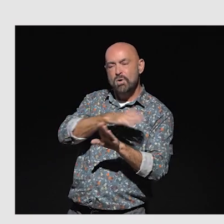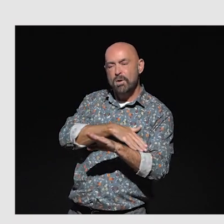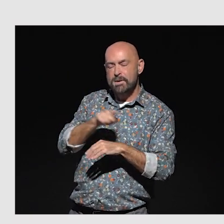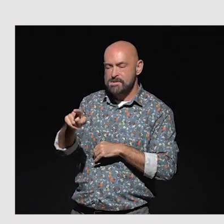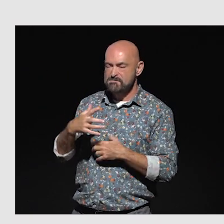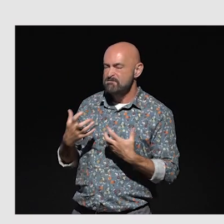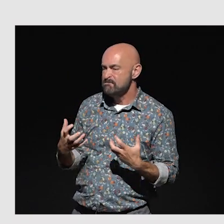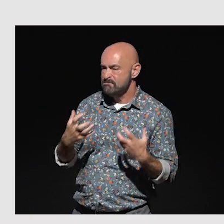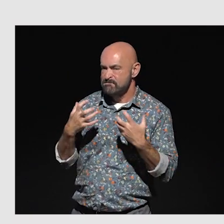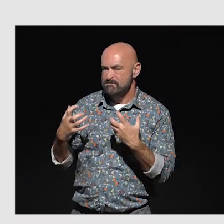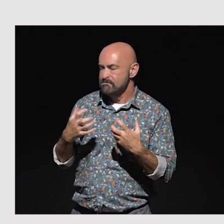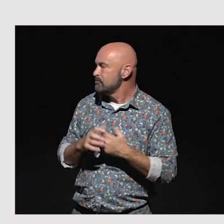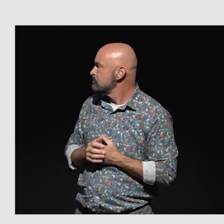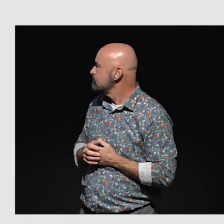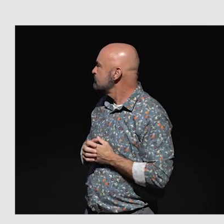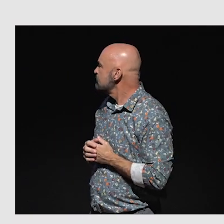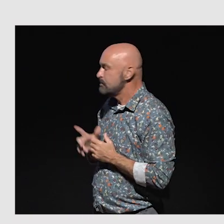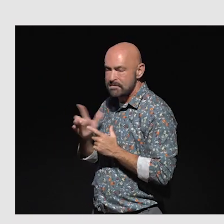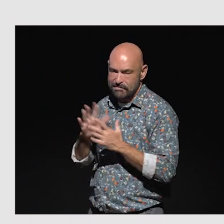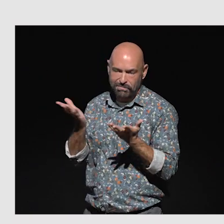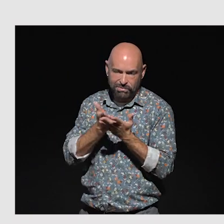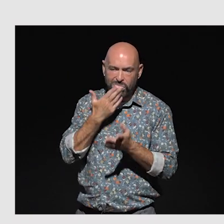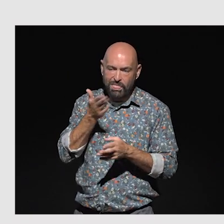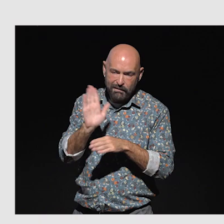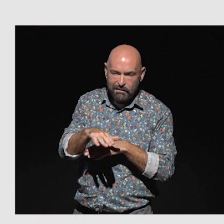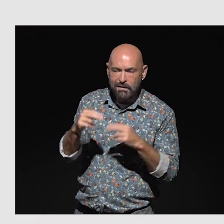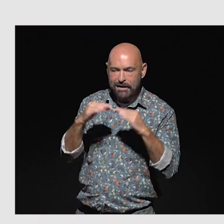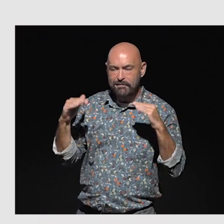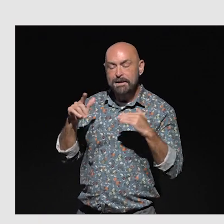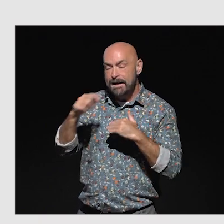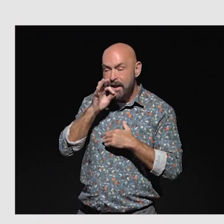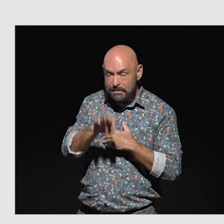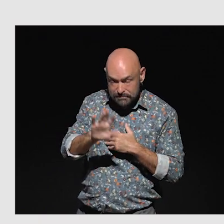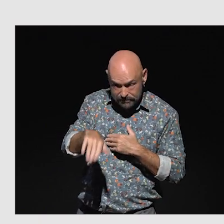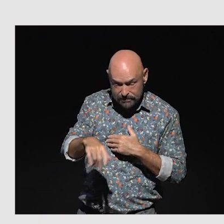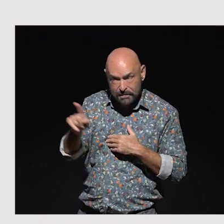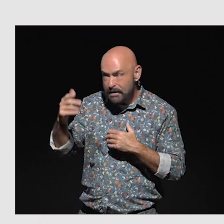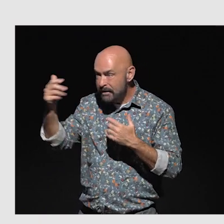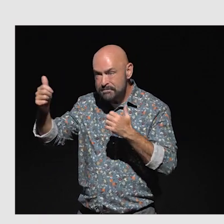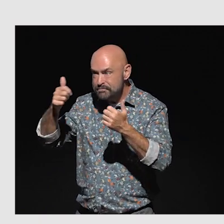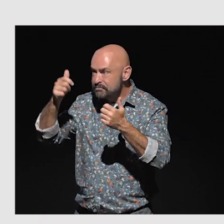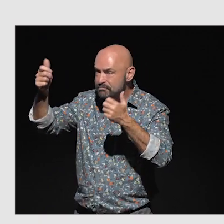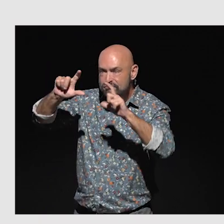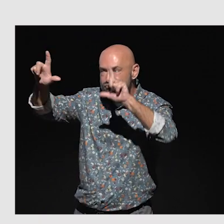So now, he was getting even. And he was asked how he was going to hang the exhibition in Zurich,